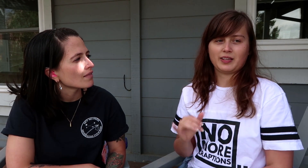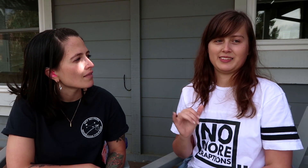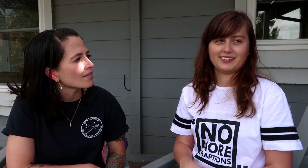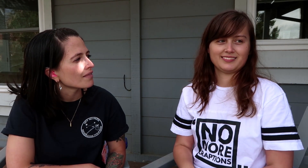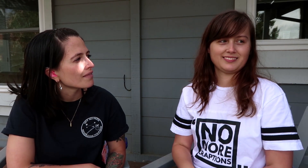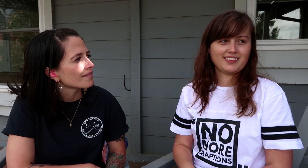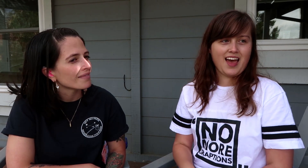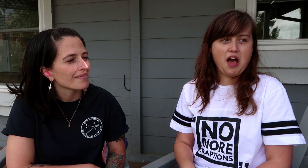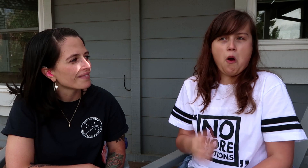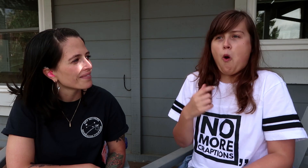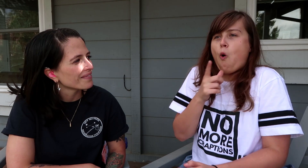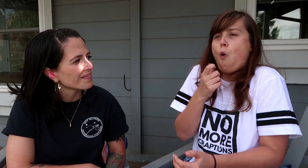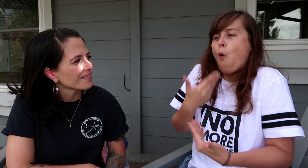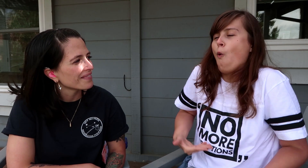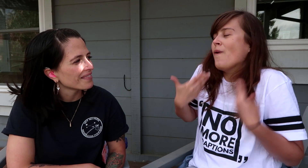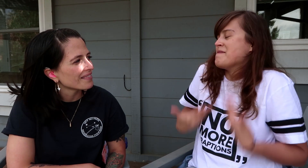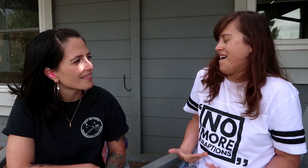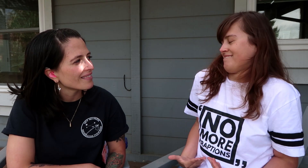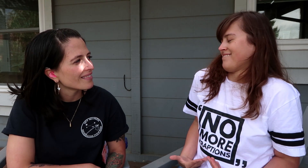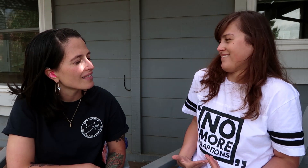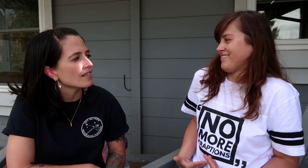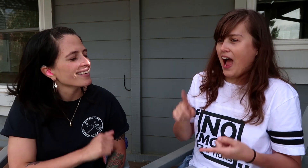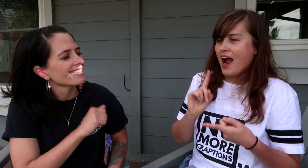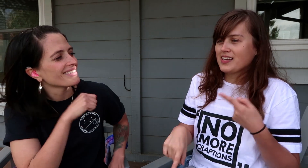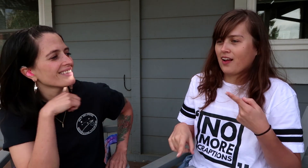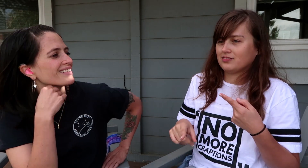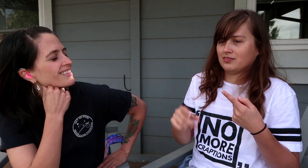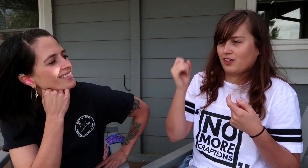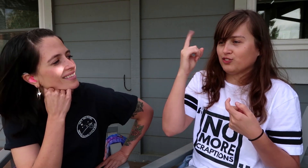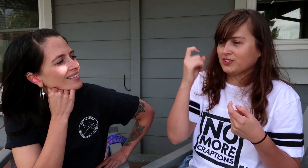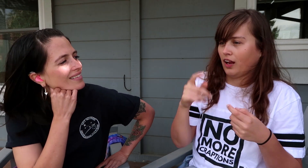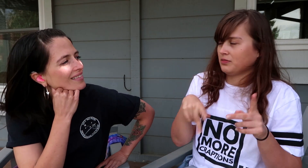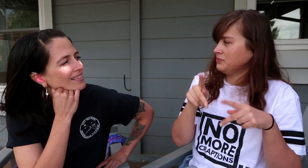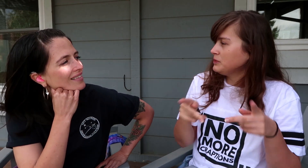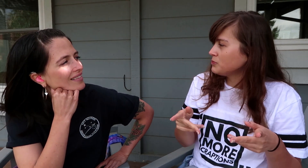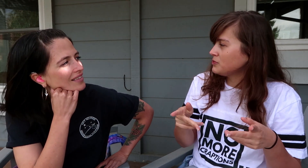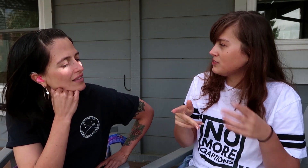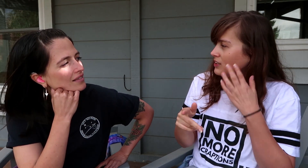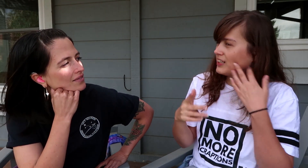I was always like, "Who am I?" I can't understand people,